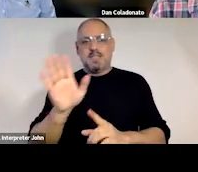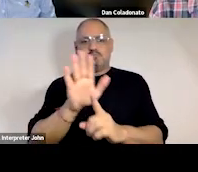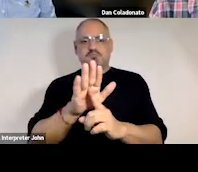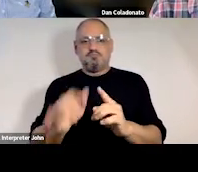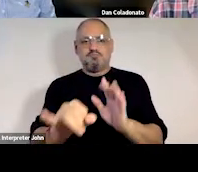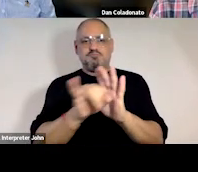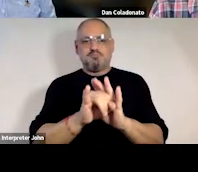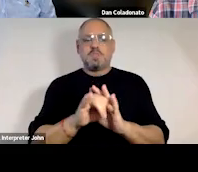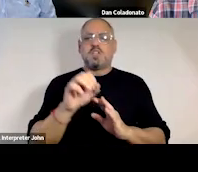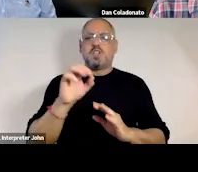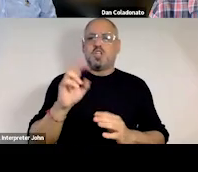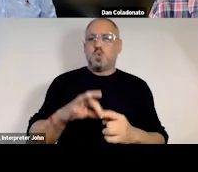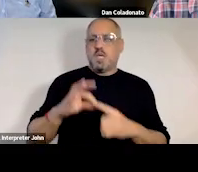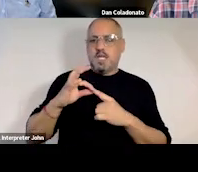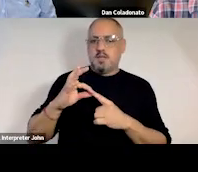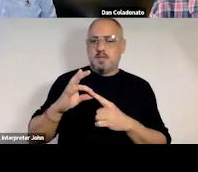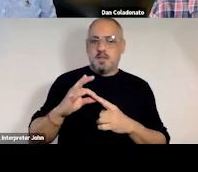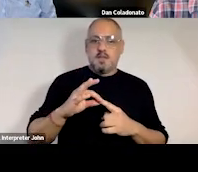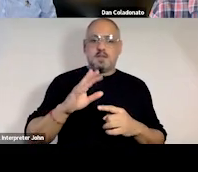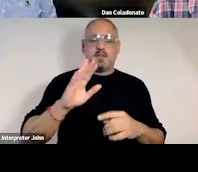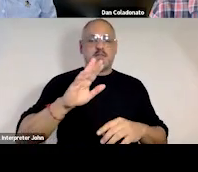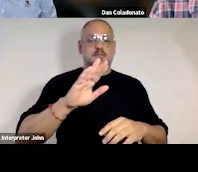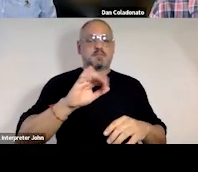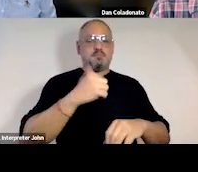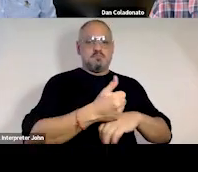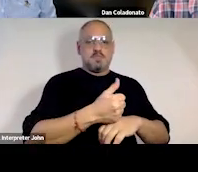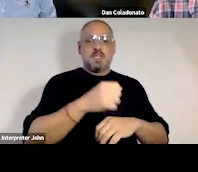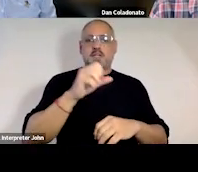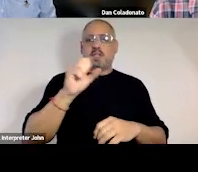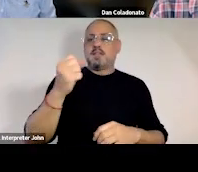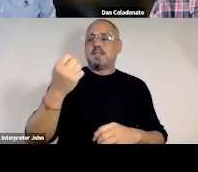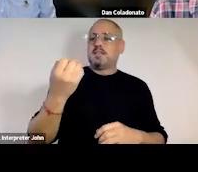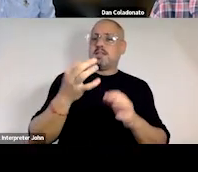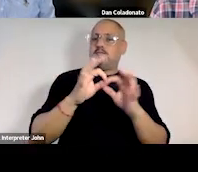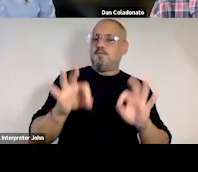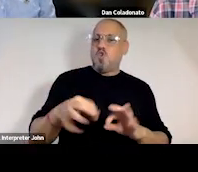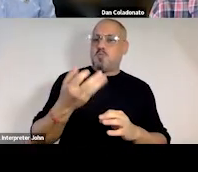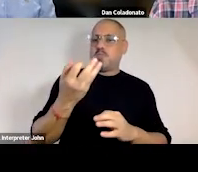and then you'll put that rep ID on top of the SSA-1696 forms that you submit